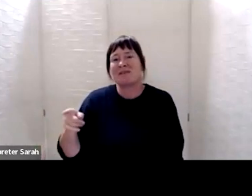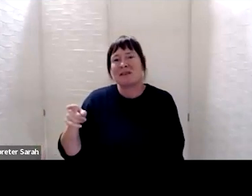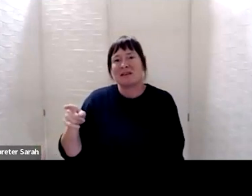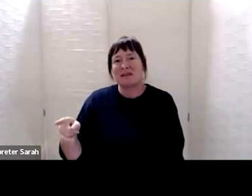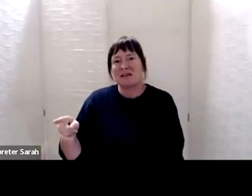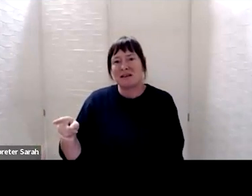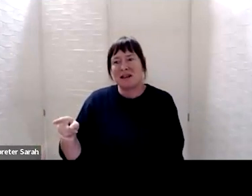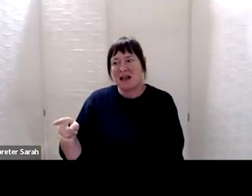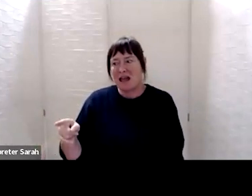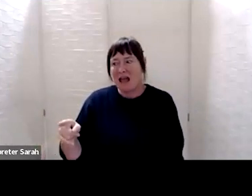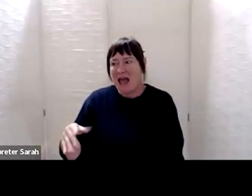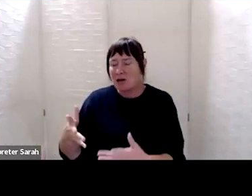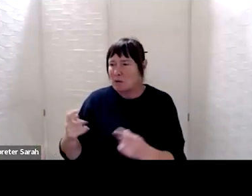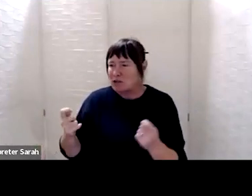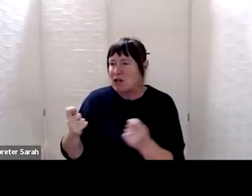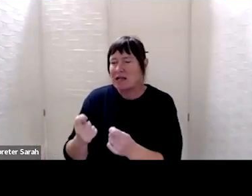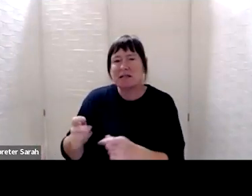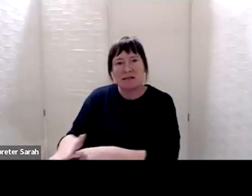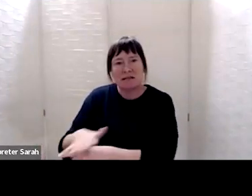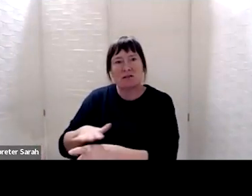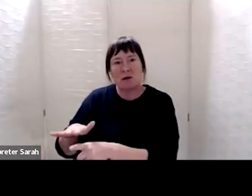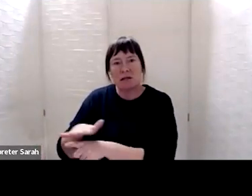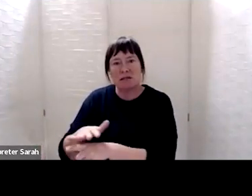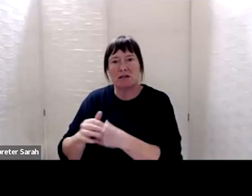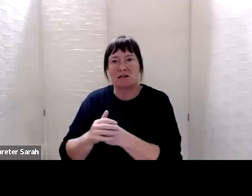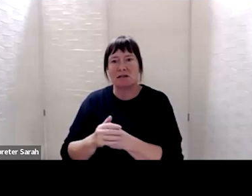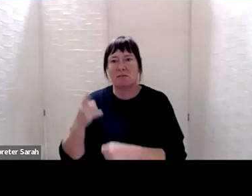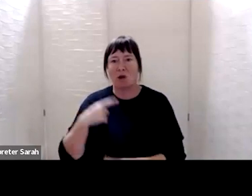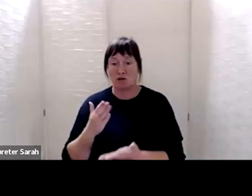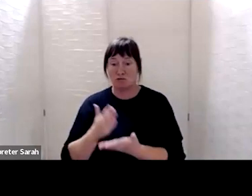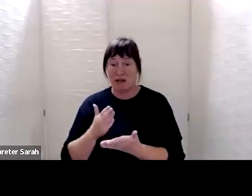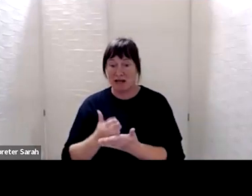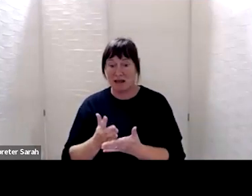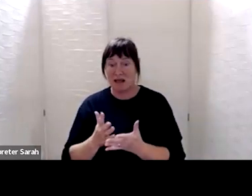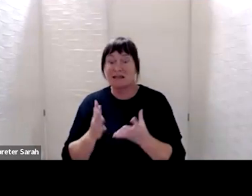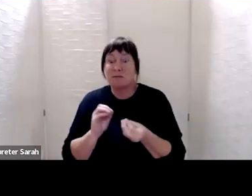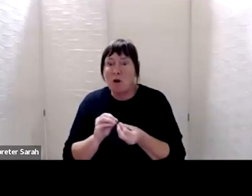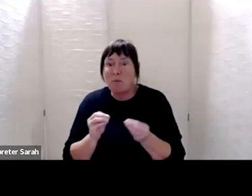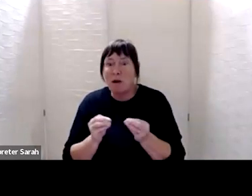And you know, that’s the heart of the problem for us, not the guidelines.